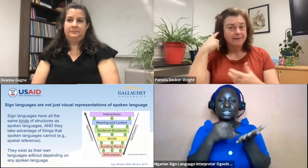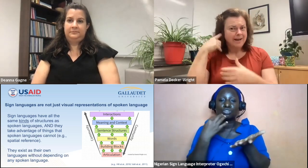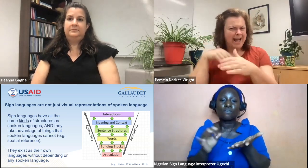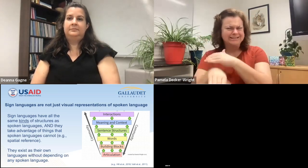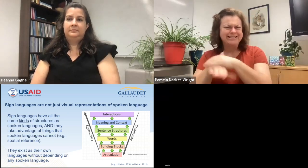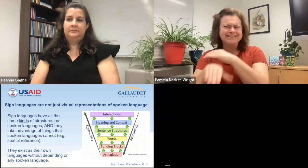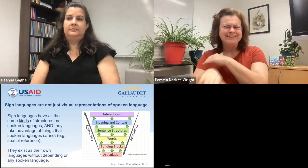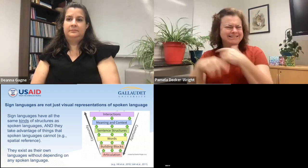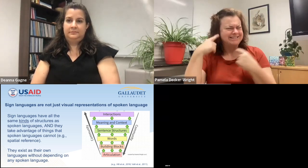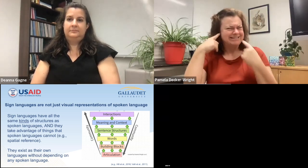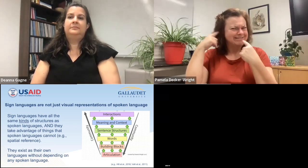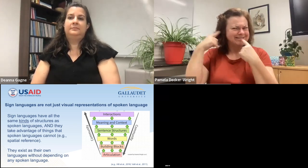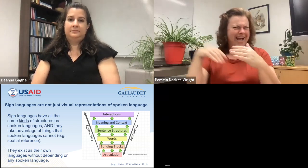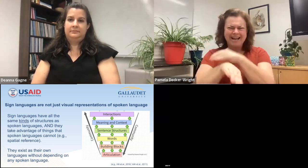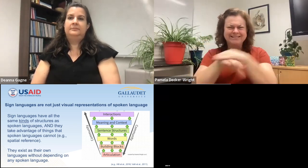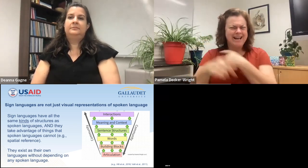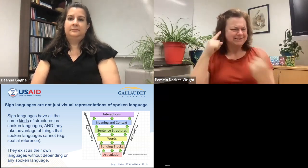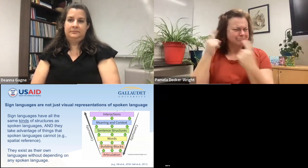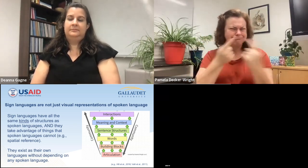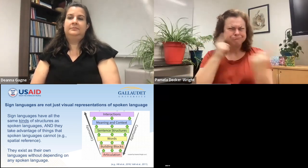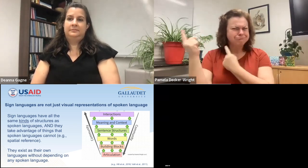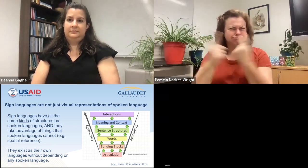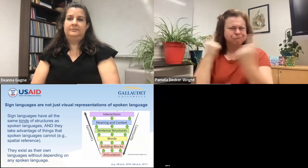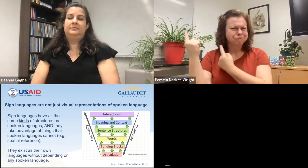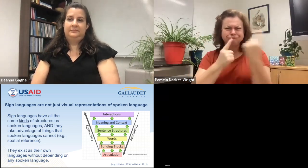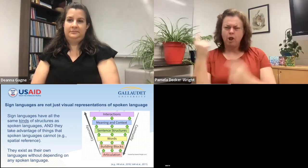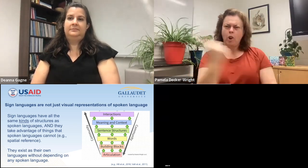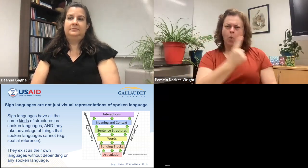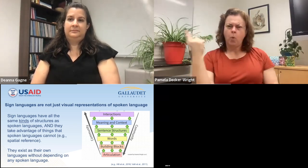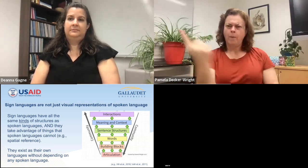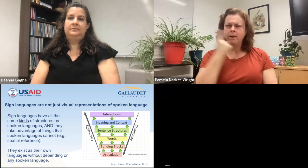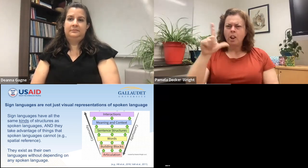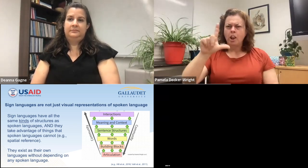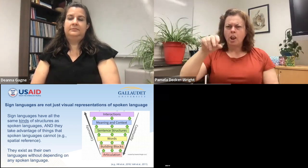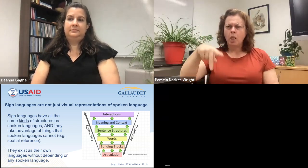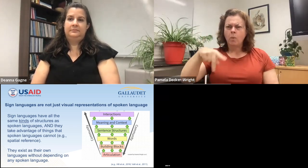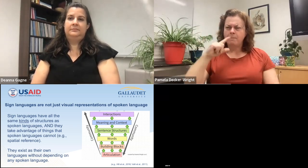the way language is produced. How you hear it. It all works together, the production